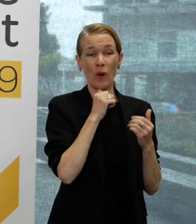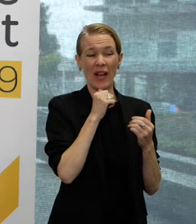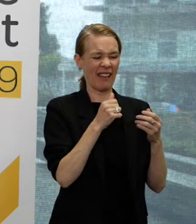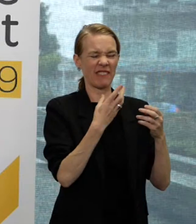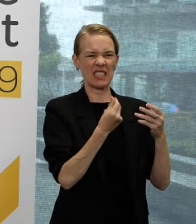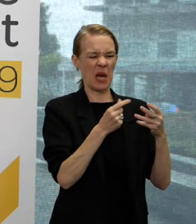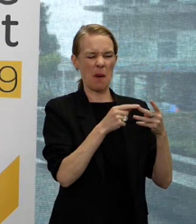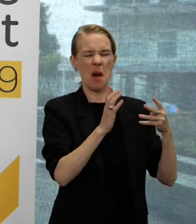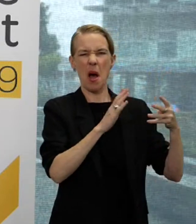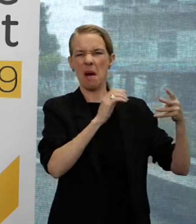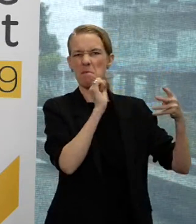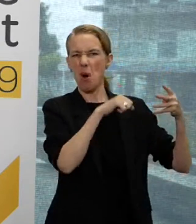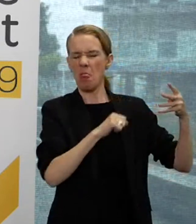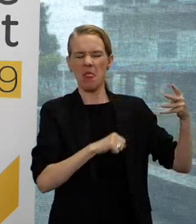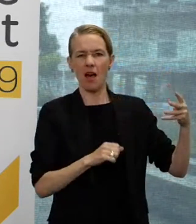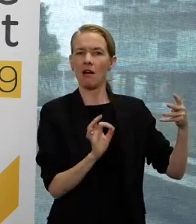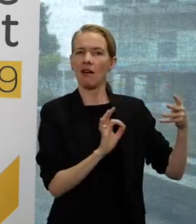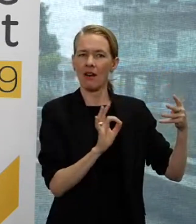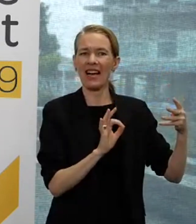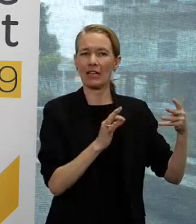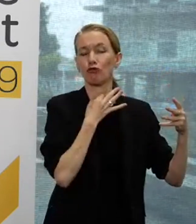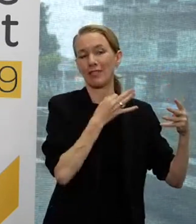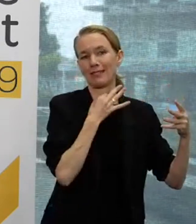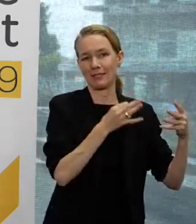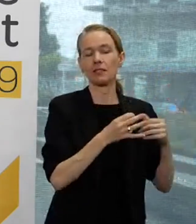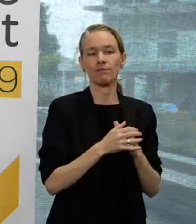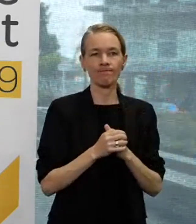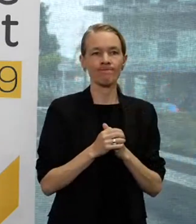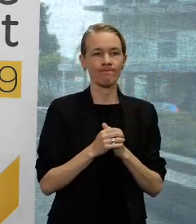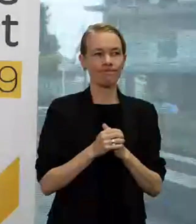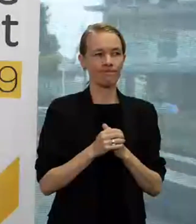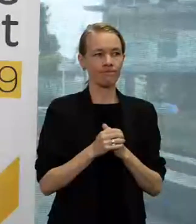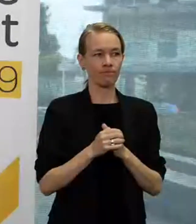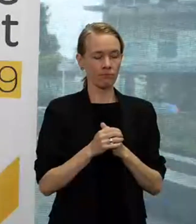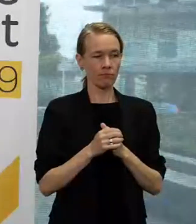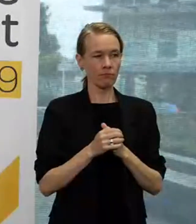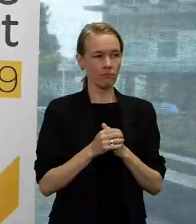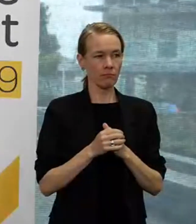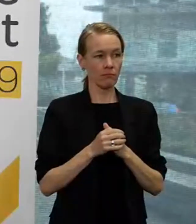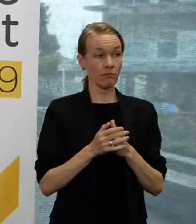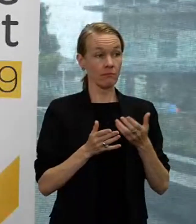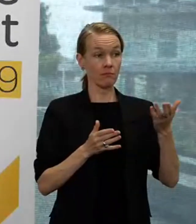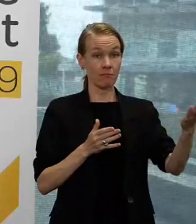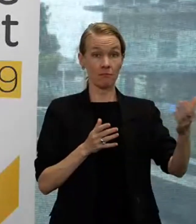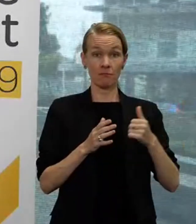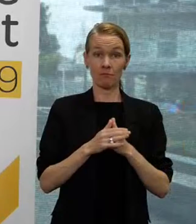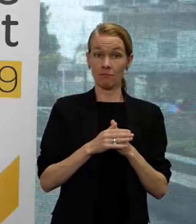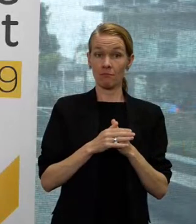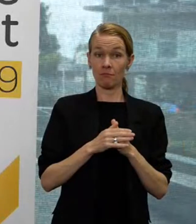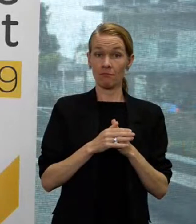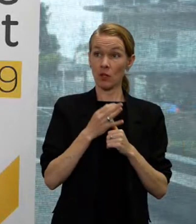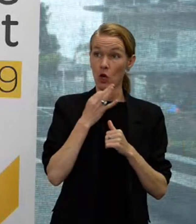And that's why we have all the measures in place that we do have. [INTERPOSING VOICES] Places that he stayed in self-isolation